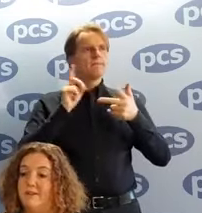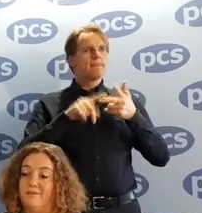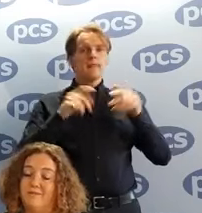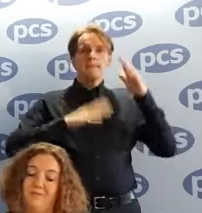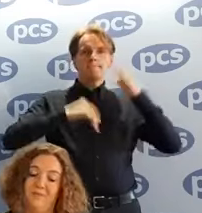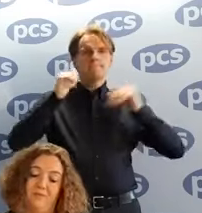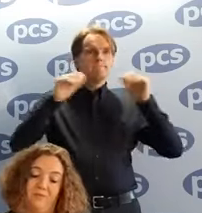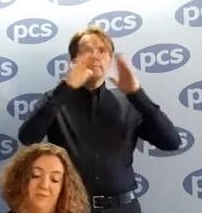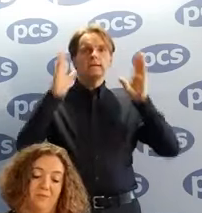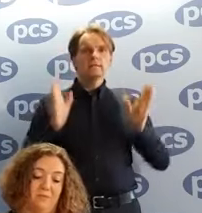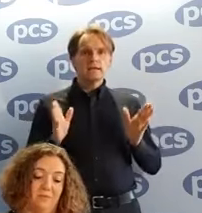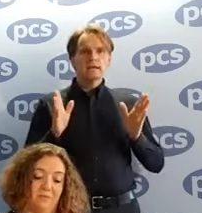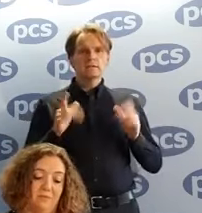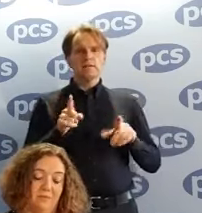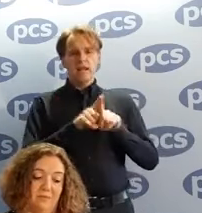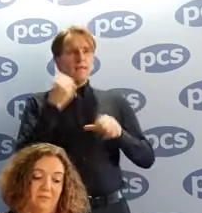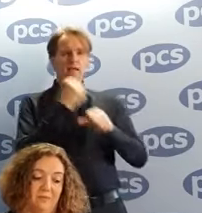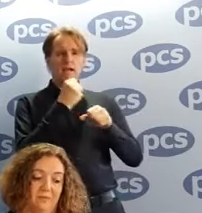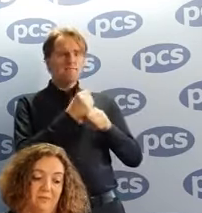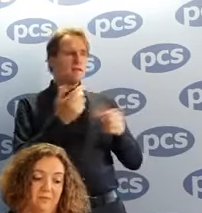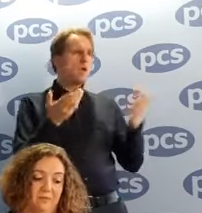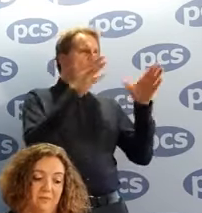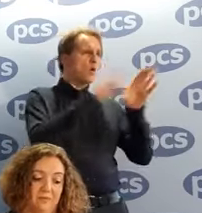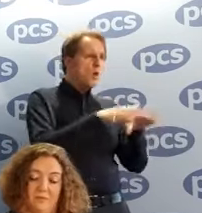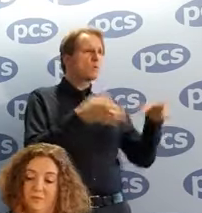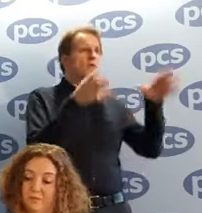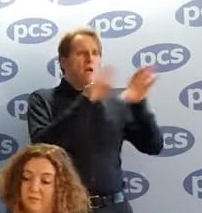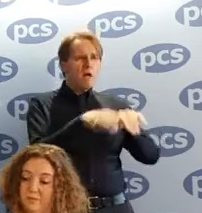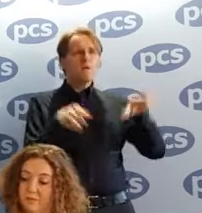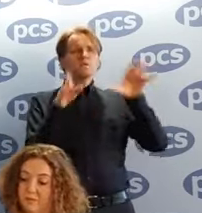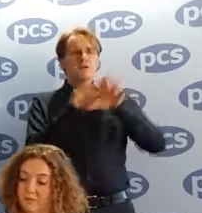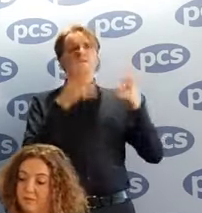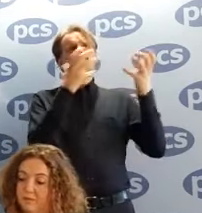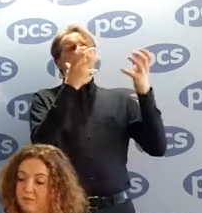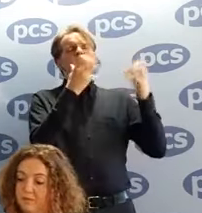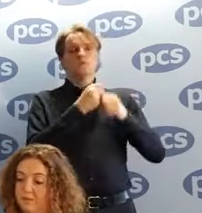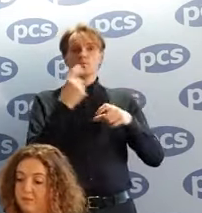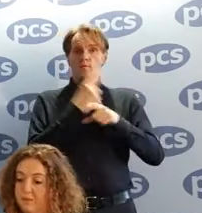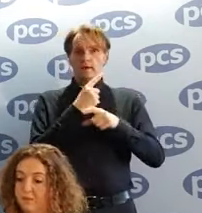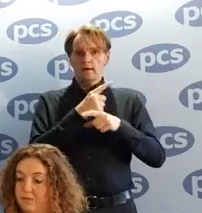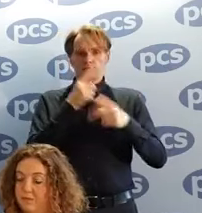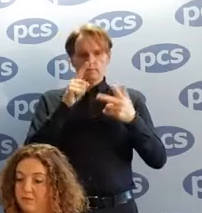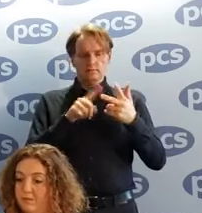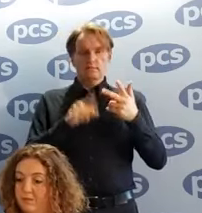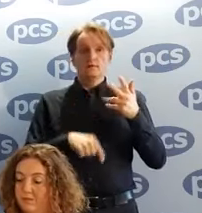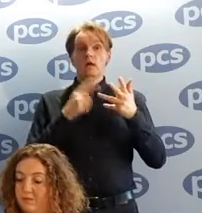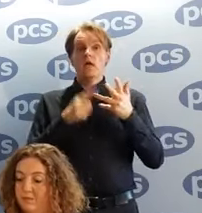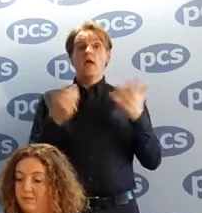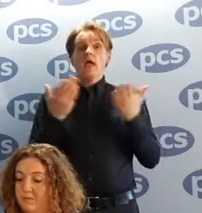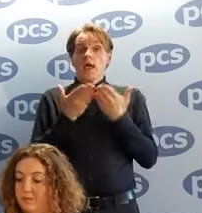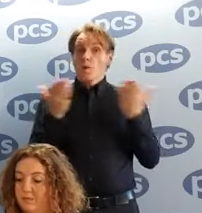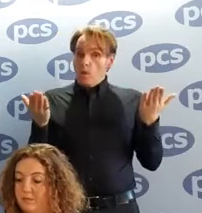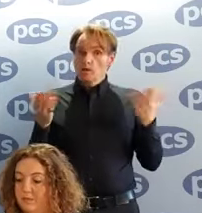it's obsession with shutting places all over the place, we're gonna be talking about equality issues, really important and at the heart of how we can